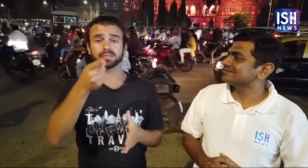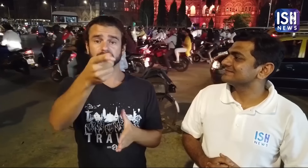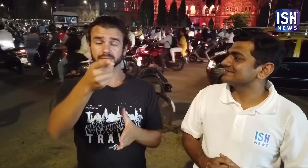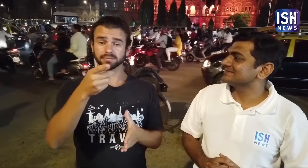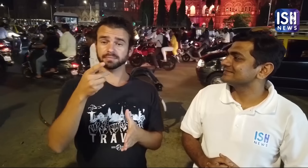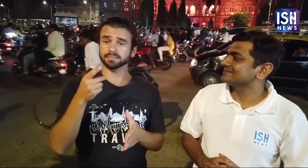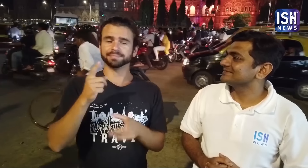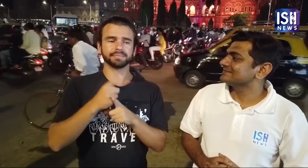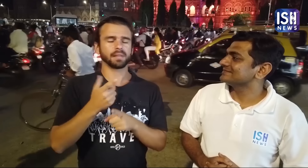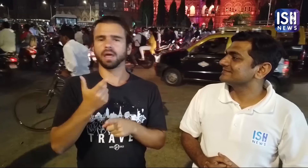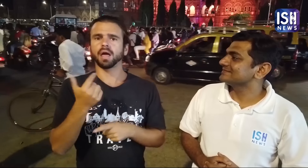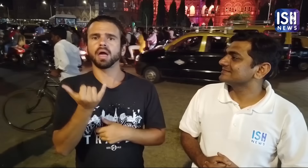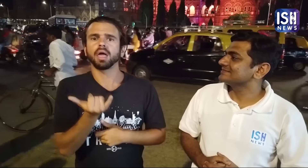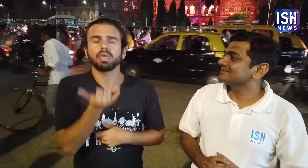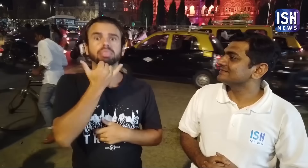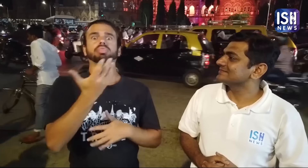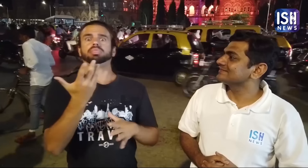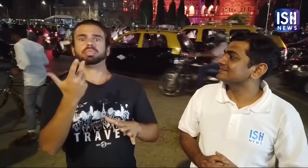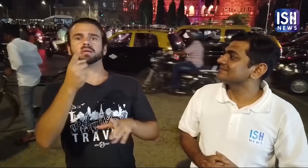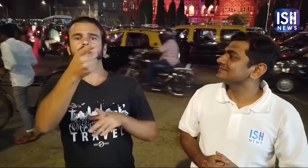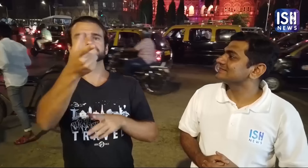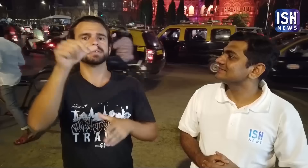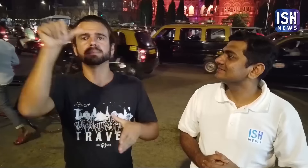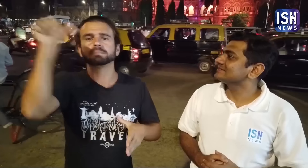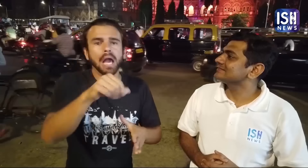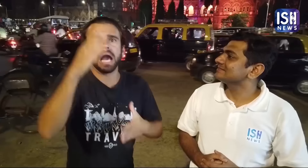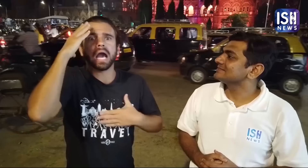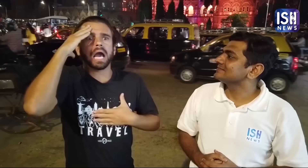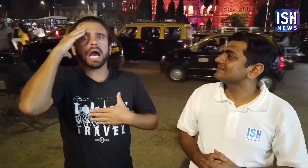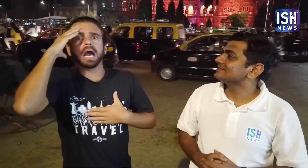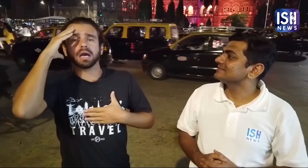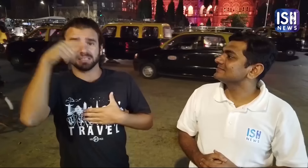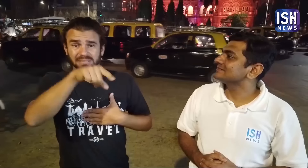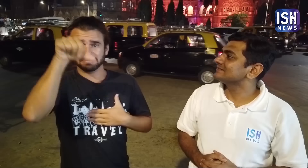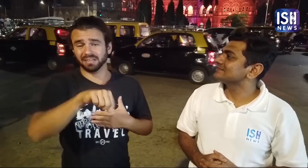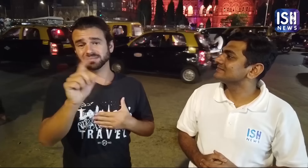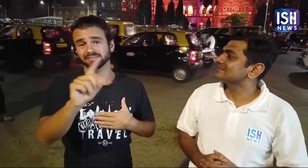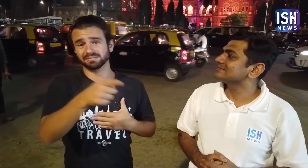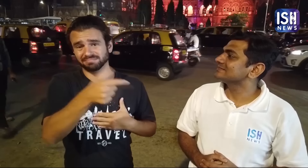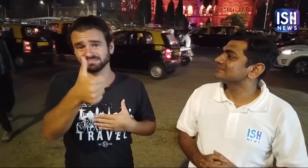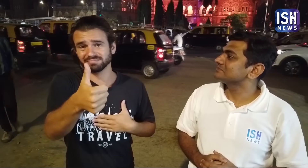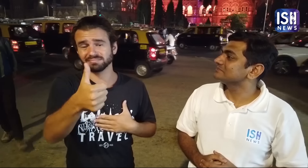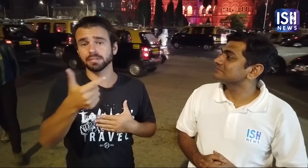if you make a mistake or fail this is not a bad experience. It is good.